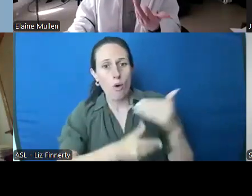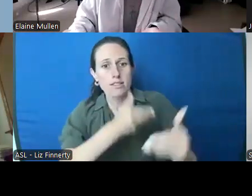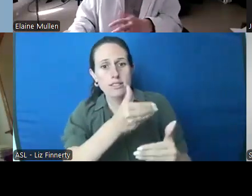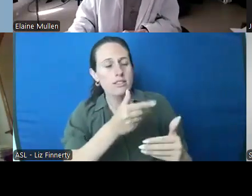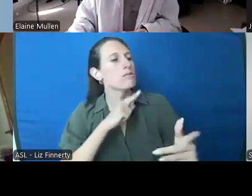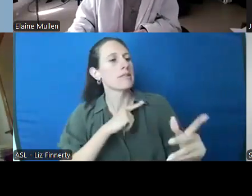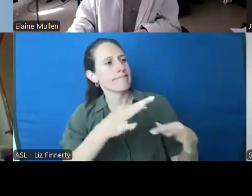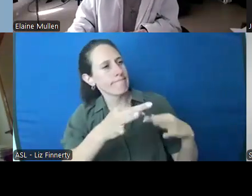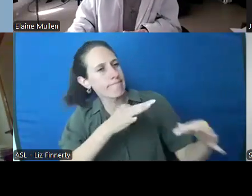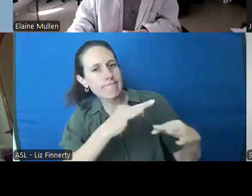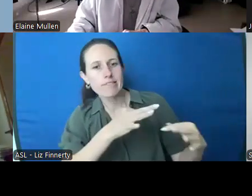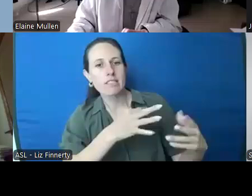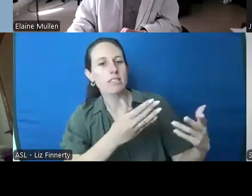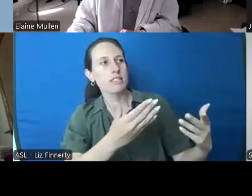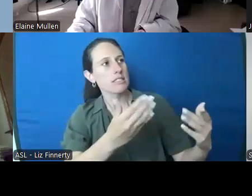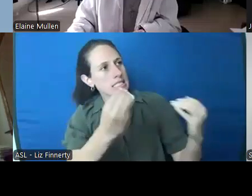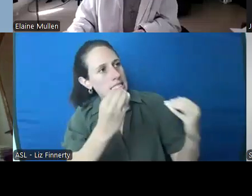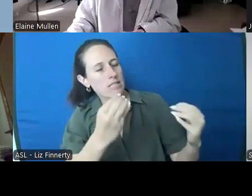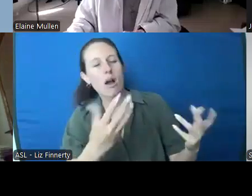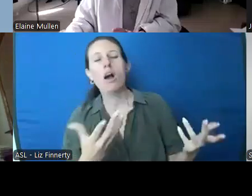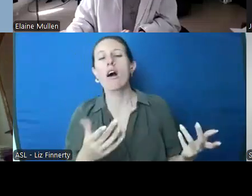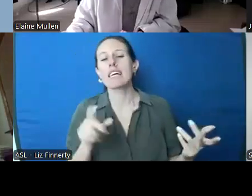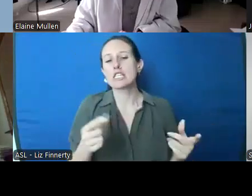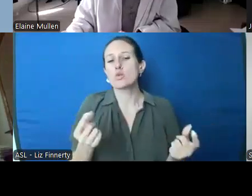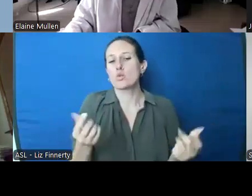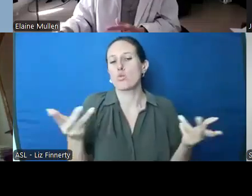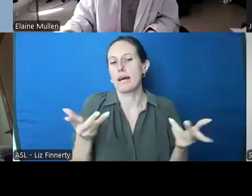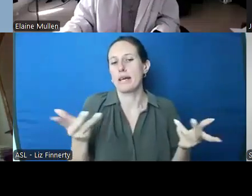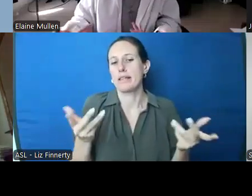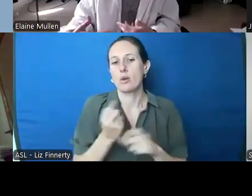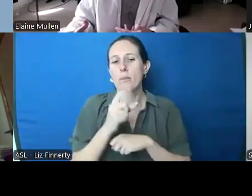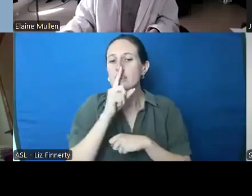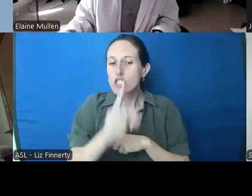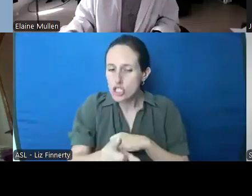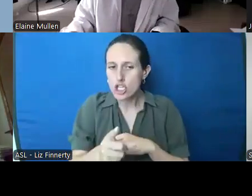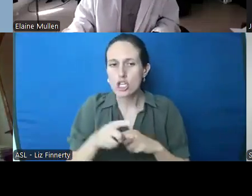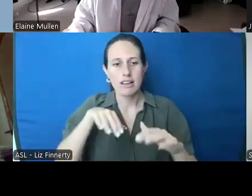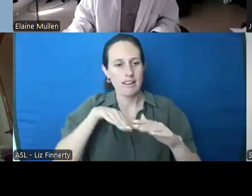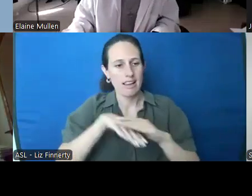learn to what I need to, to see what I can do to make that happen so I have accessibility